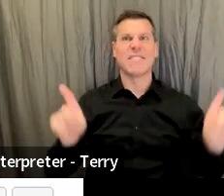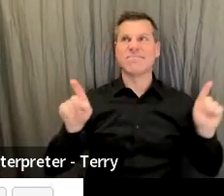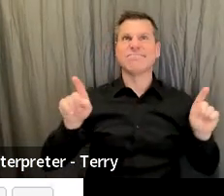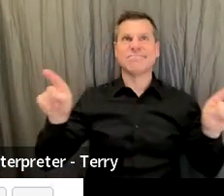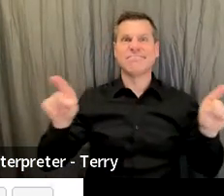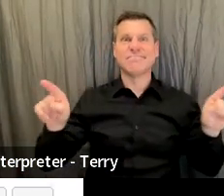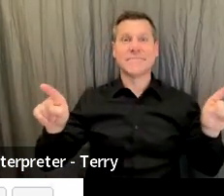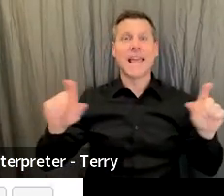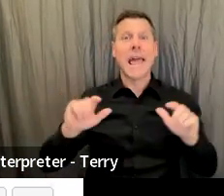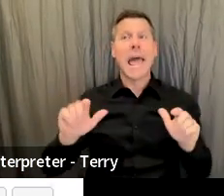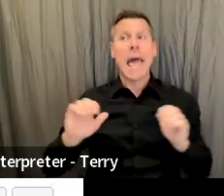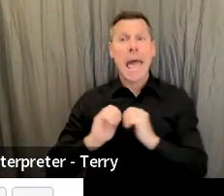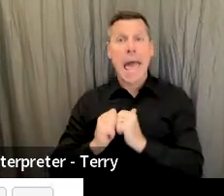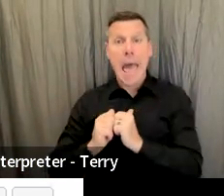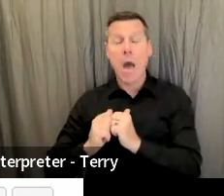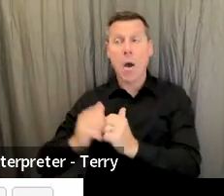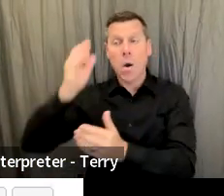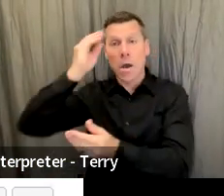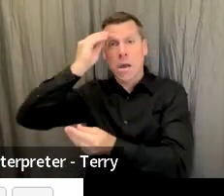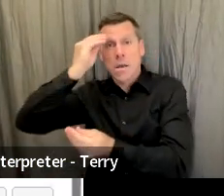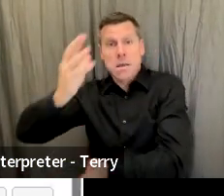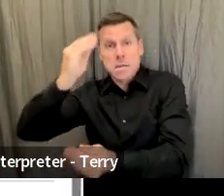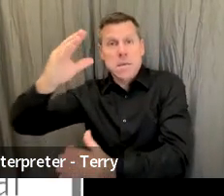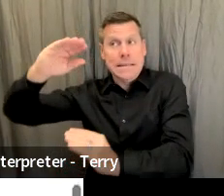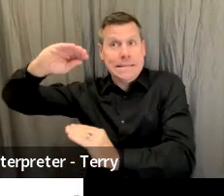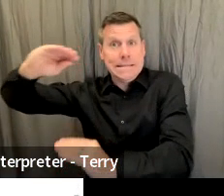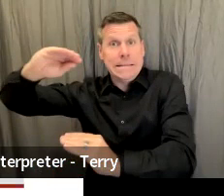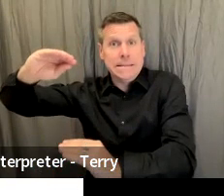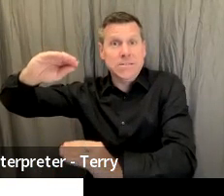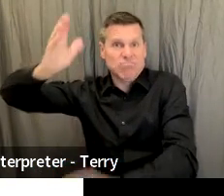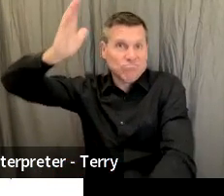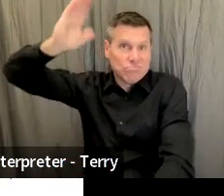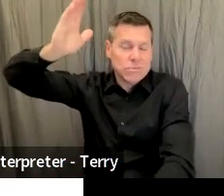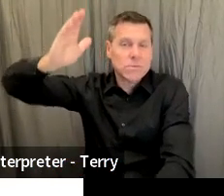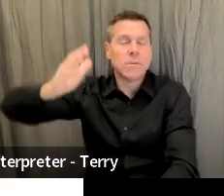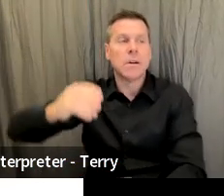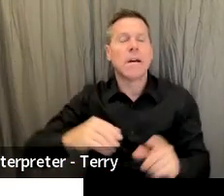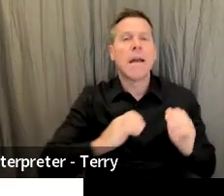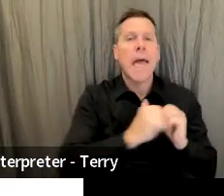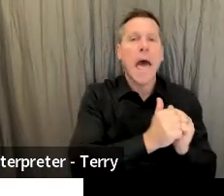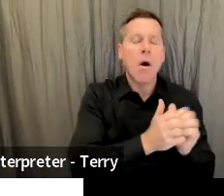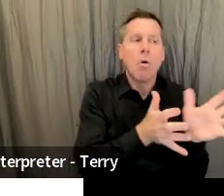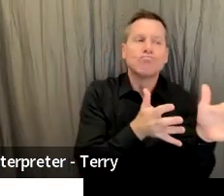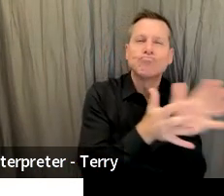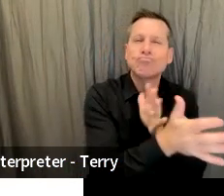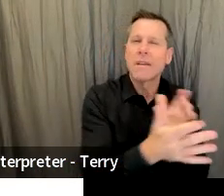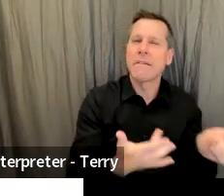how to just interact and make your students feel valued. And, and important in ways that perhaps they weren't used to